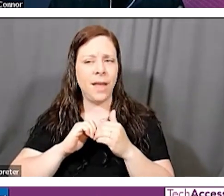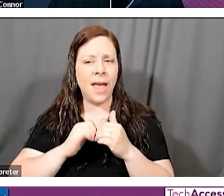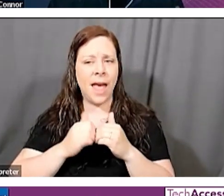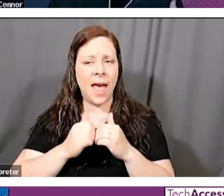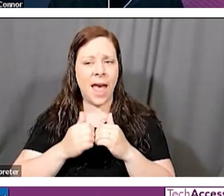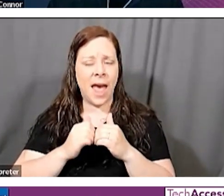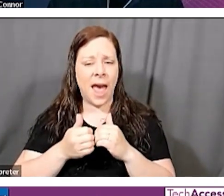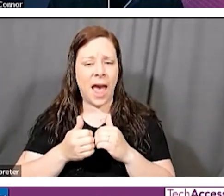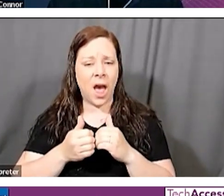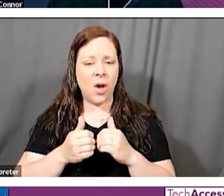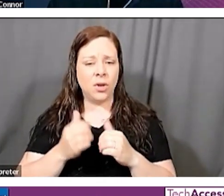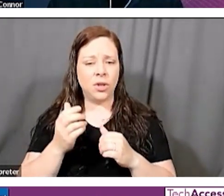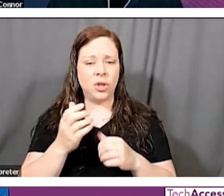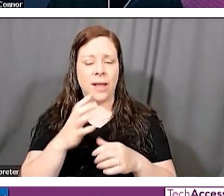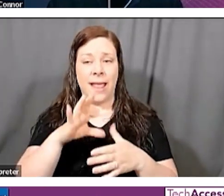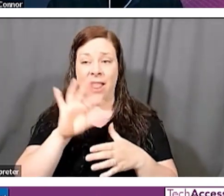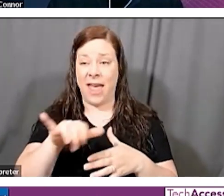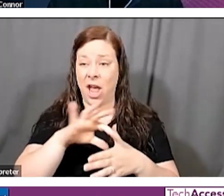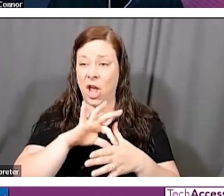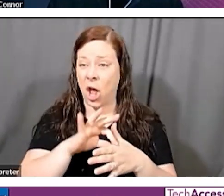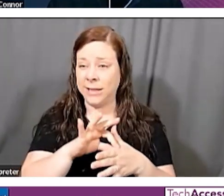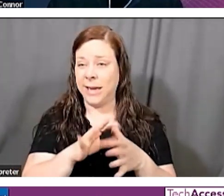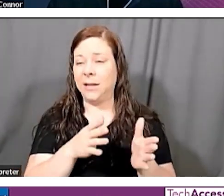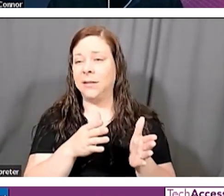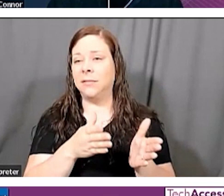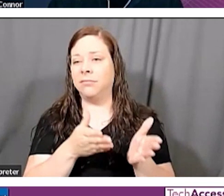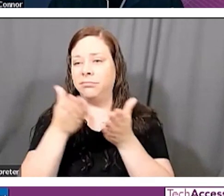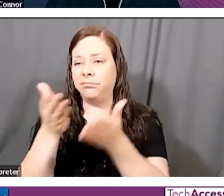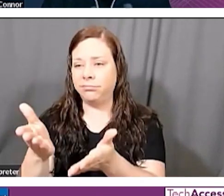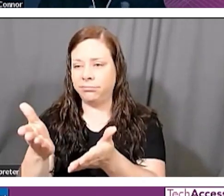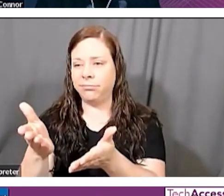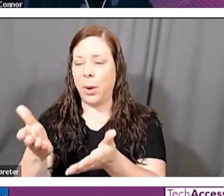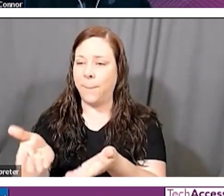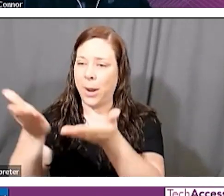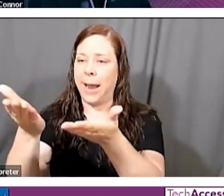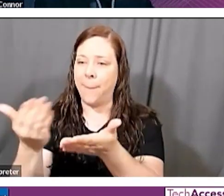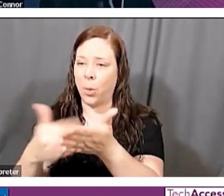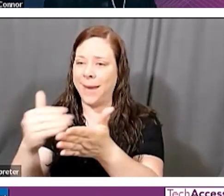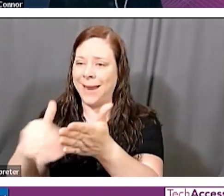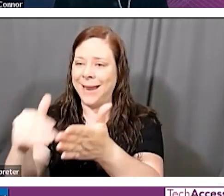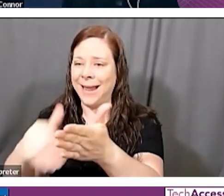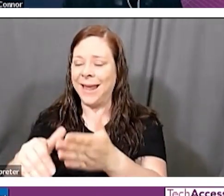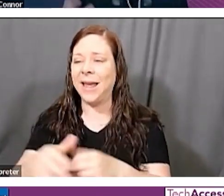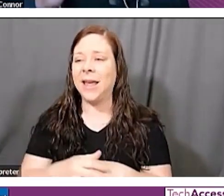in front of them in their native workspace repeatedly? So for example, if you are always doing your e-learning